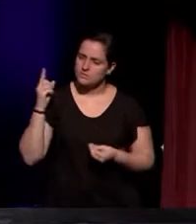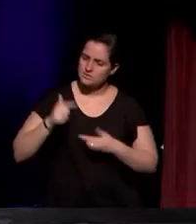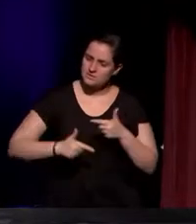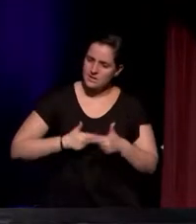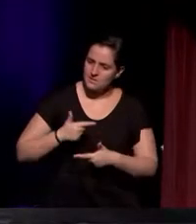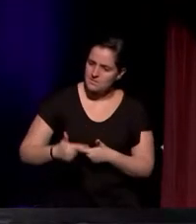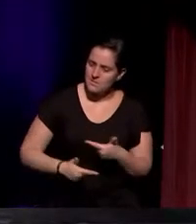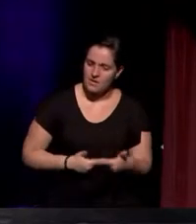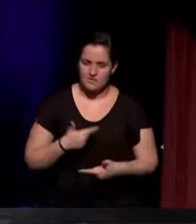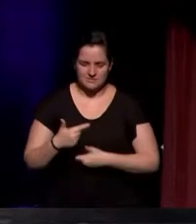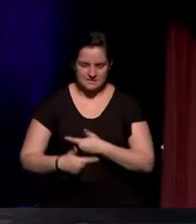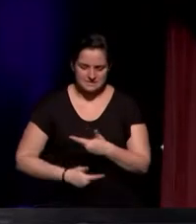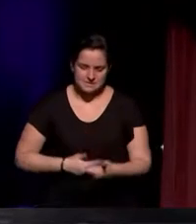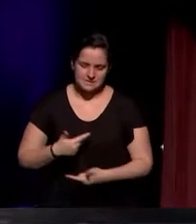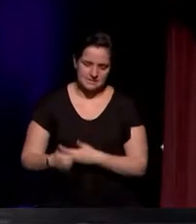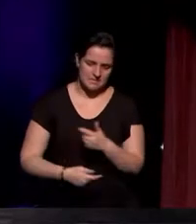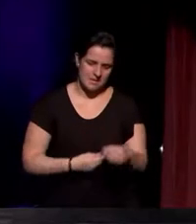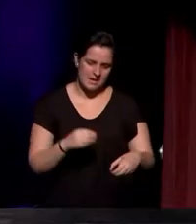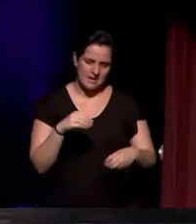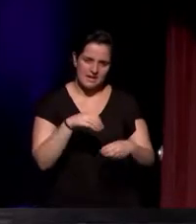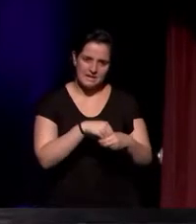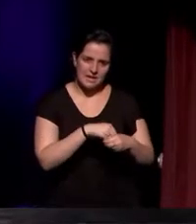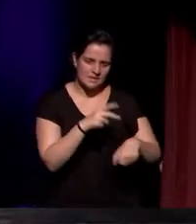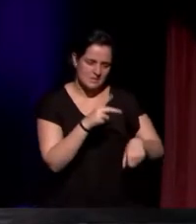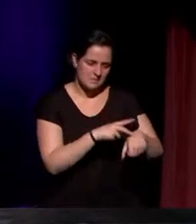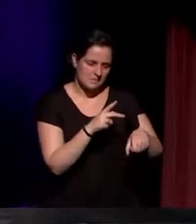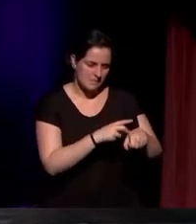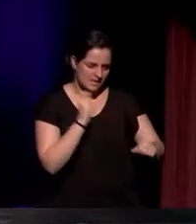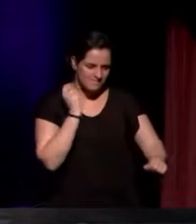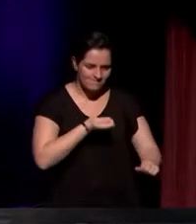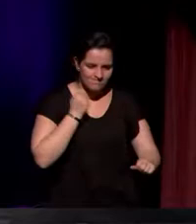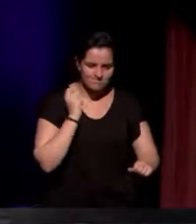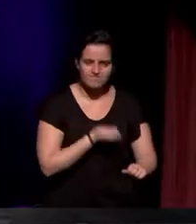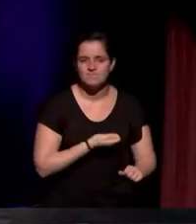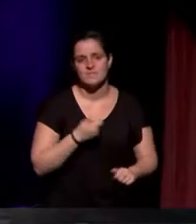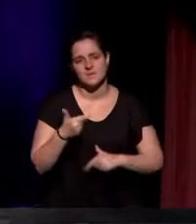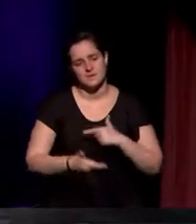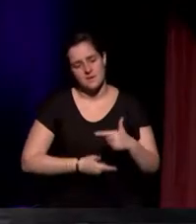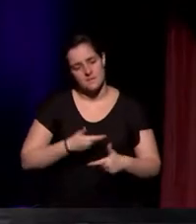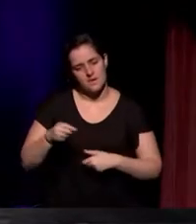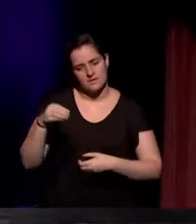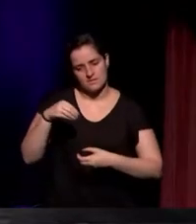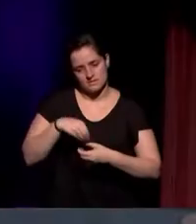forced labor in the mines of South Africa, forced labor in majestic companies